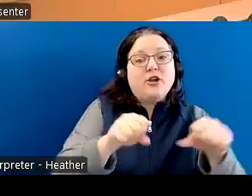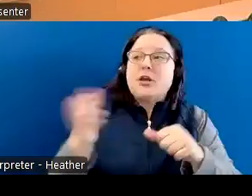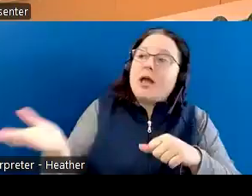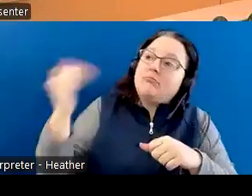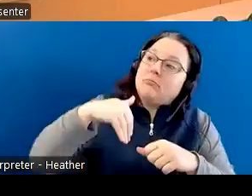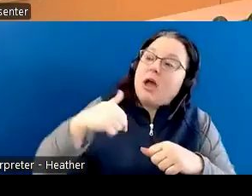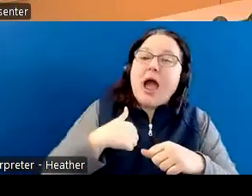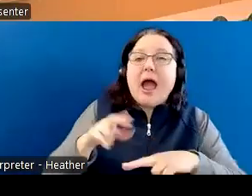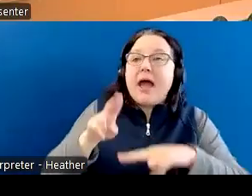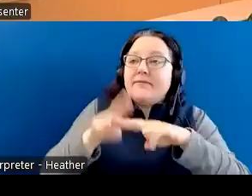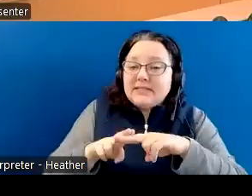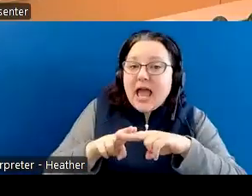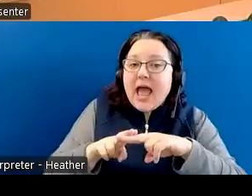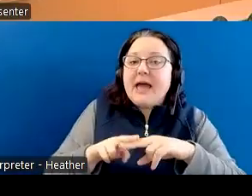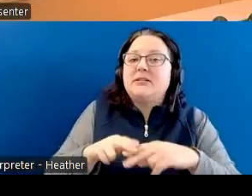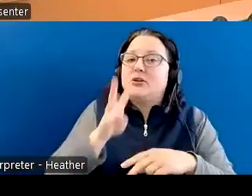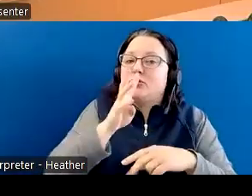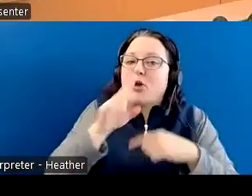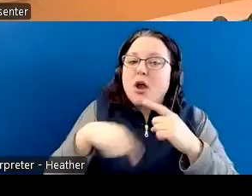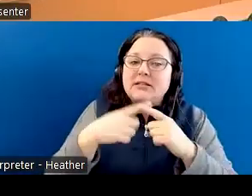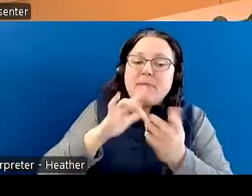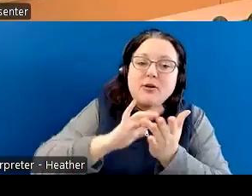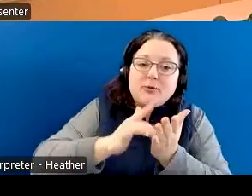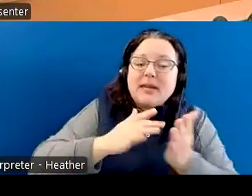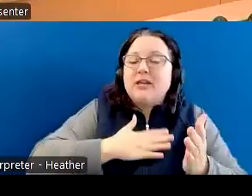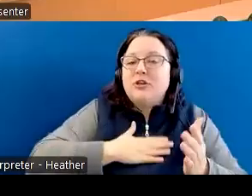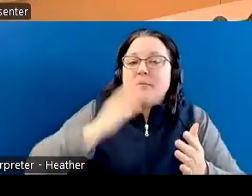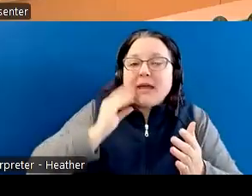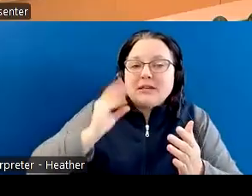with other providers and spoken on behalf of like medications my experiences challenging the stigma